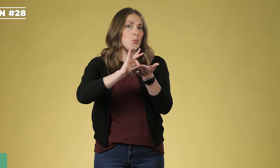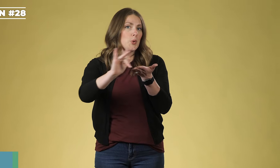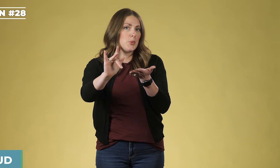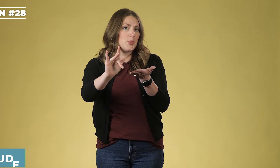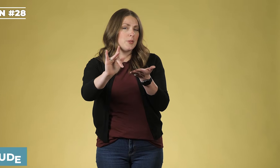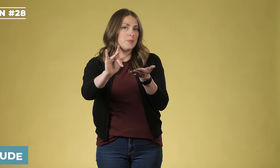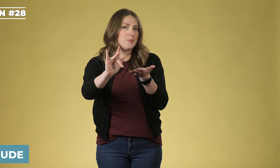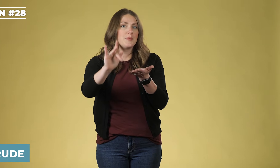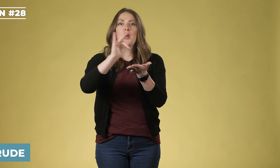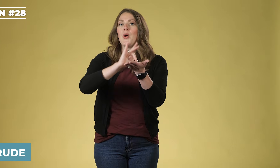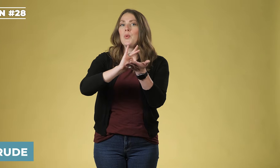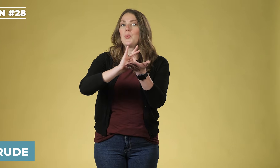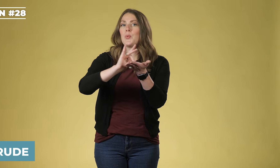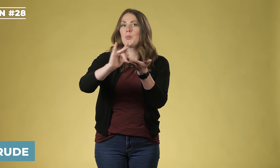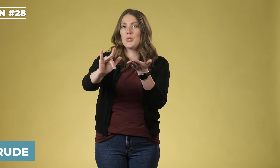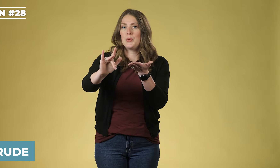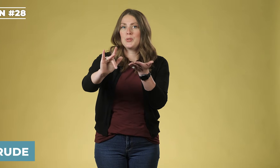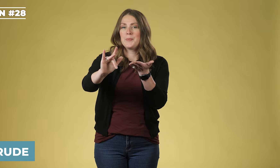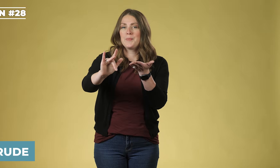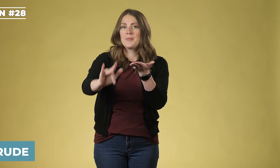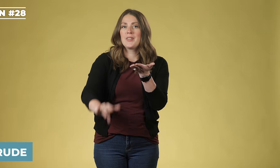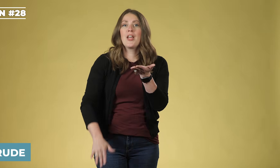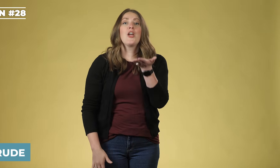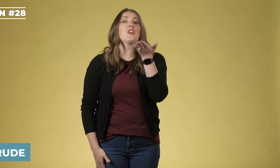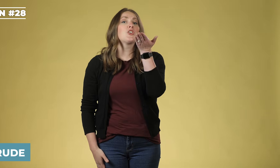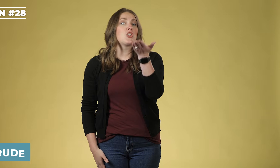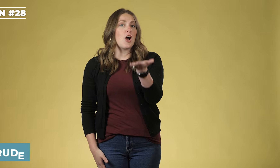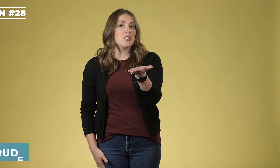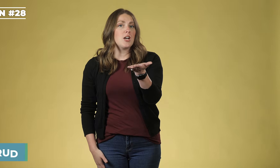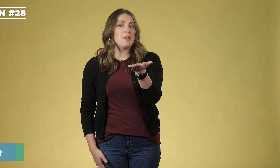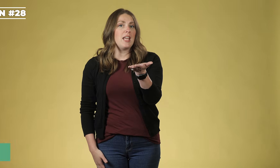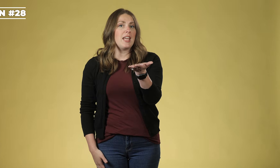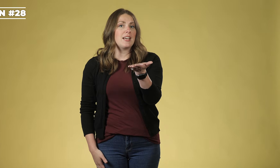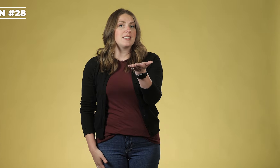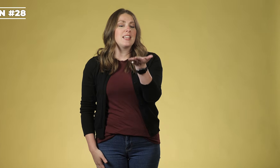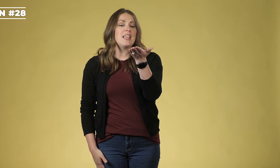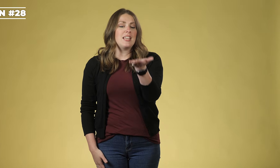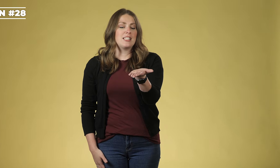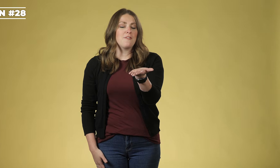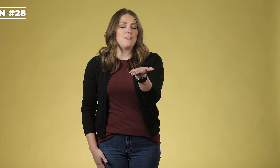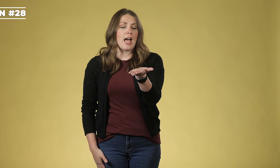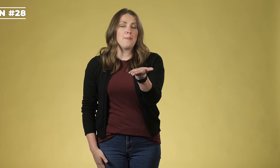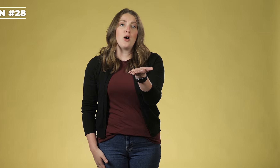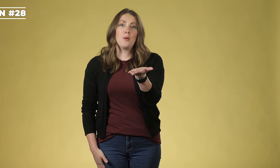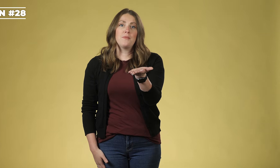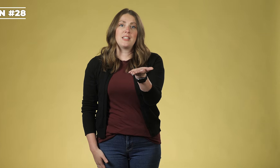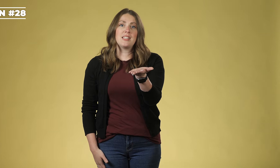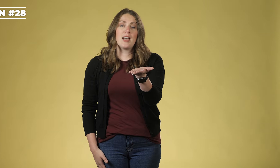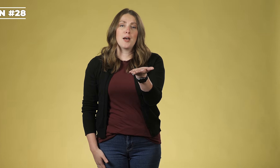Rude, rude. Your non-dominant hand is a flat palm facing up